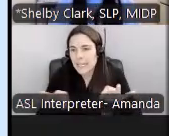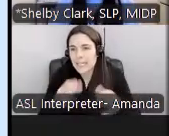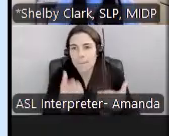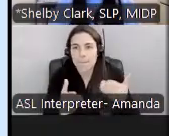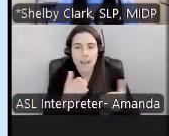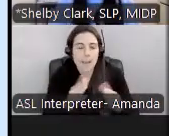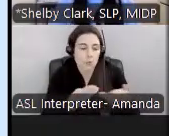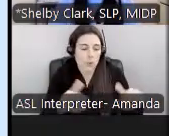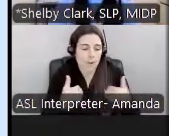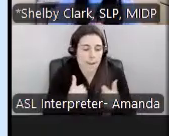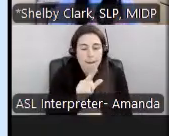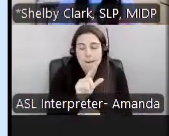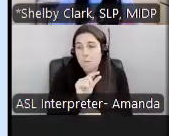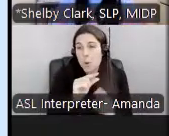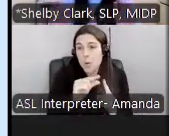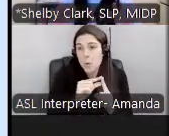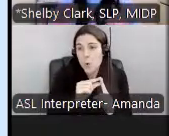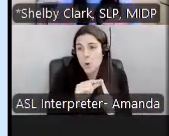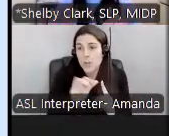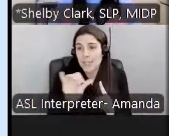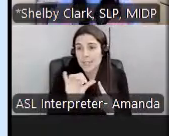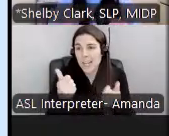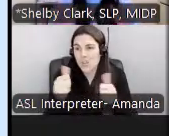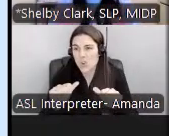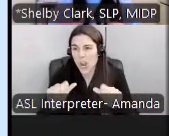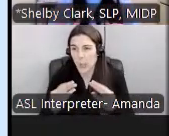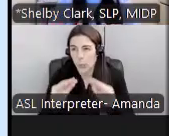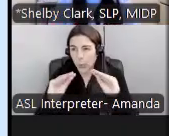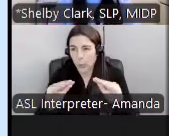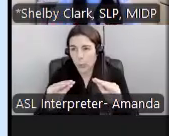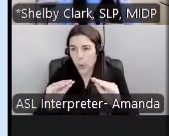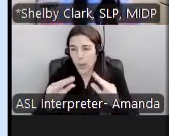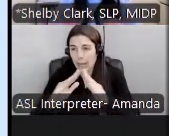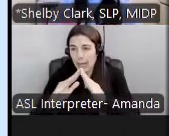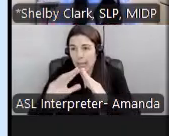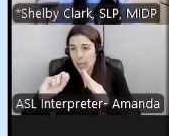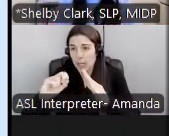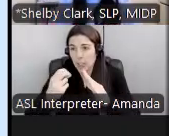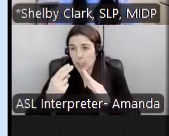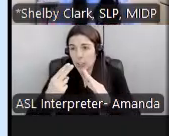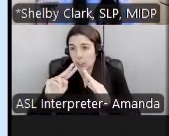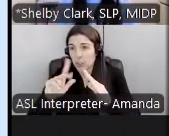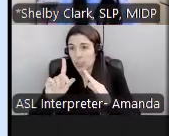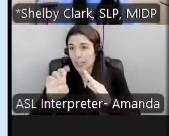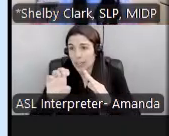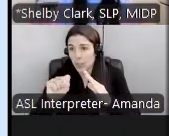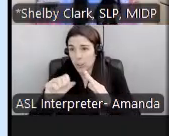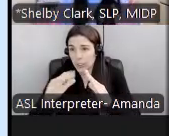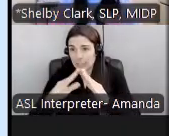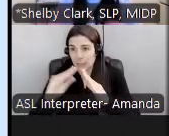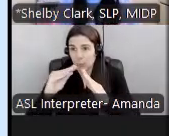words, is like trying to put those shingles on the roof trusses with no walls underneath, so the roof has